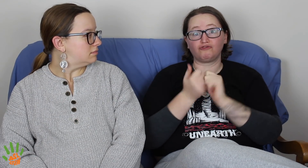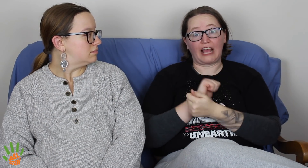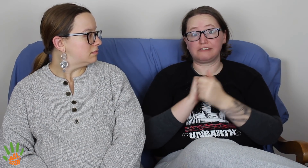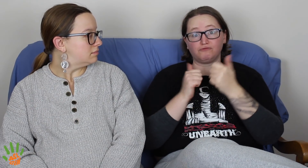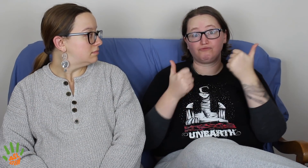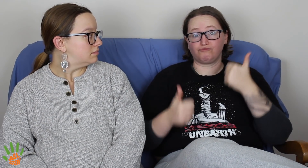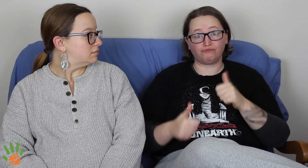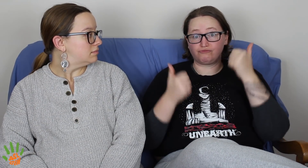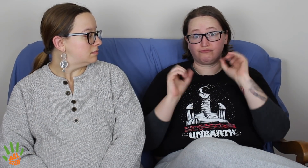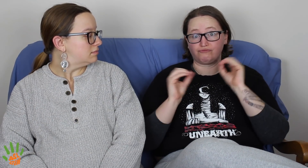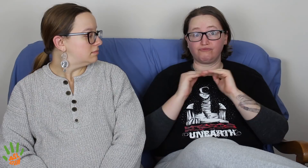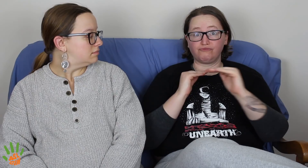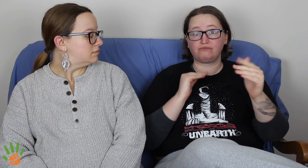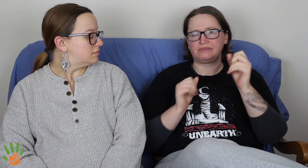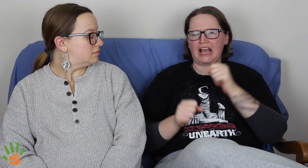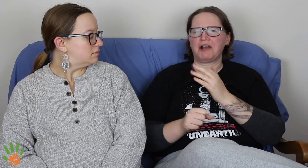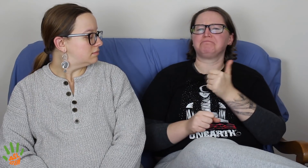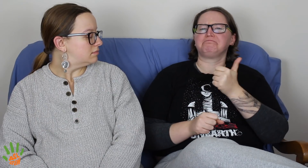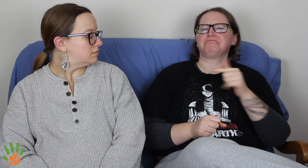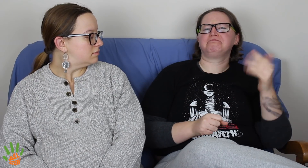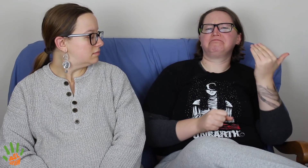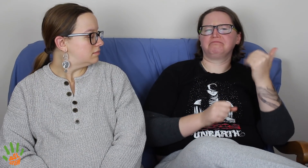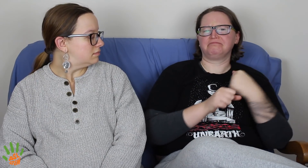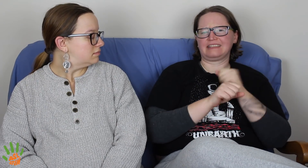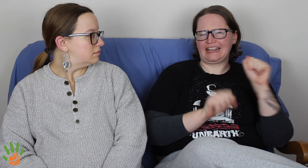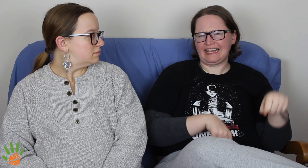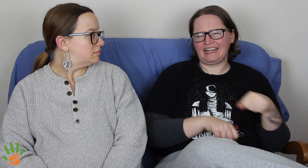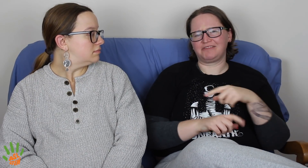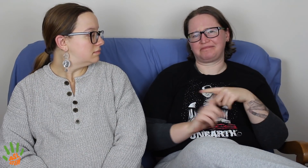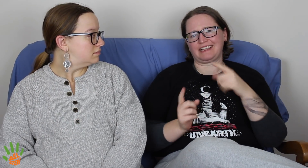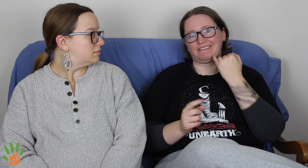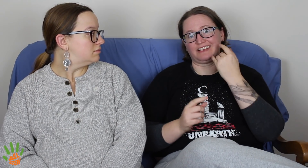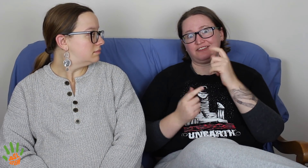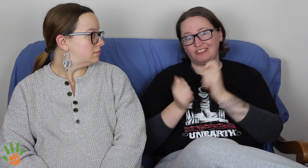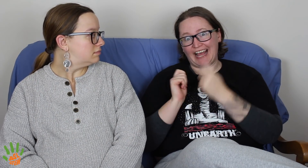If your hearing loss amount does not change, you can probably keep them up to 10-15 years.